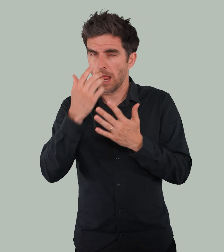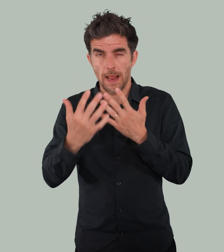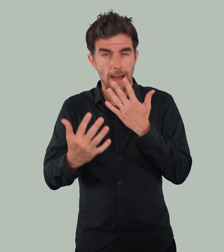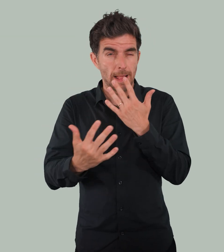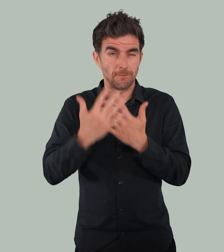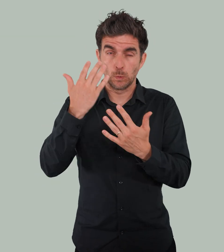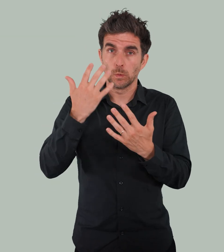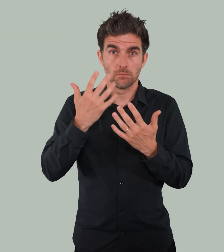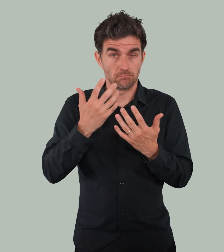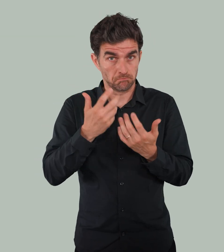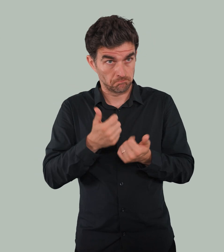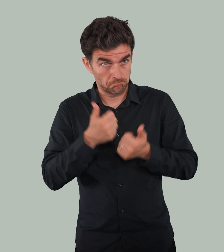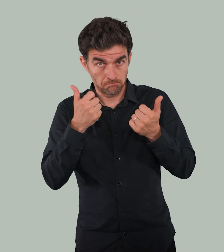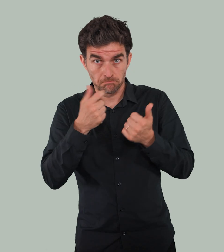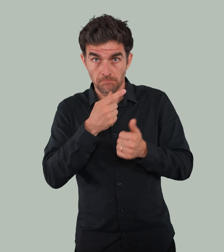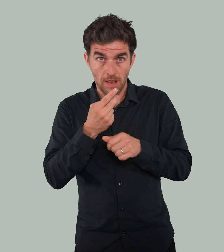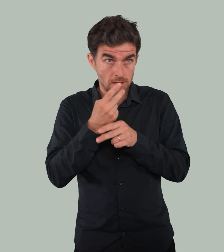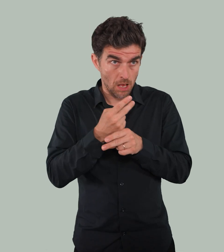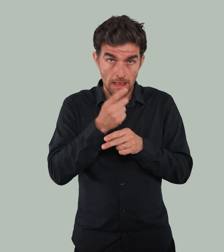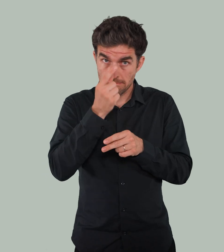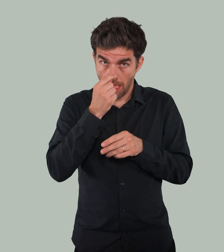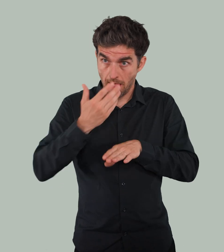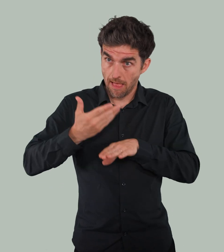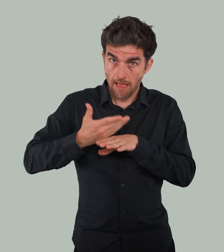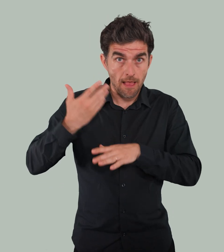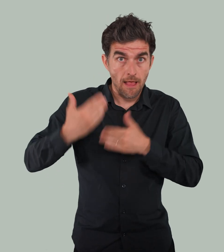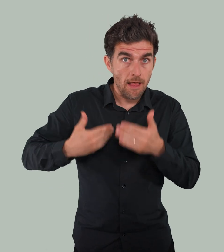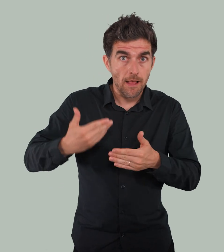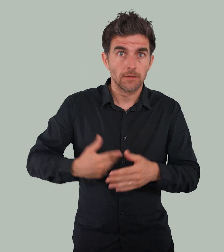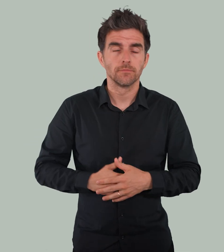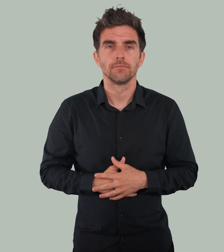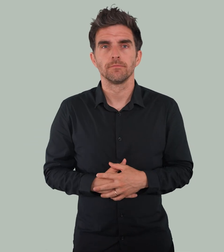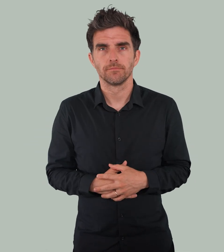influence how effectively carers are able to fulfil this role.